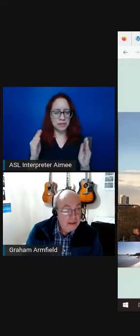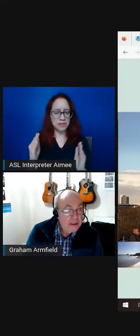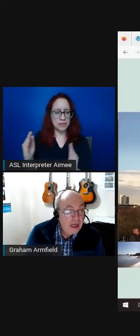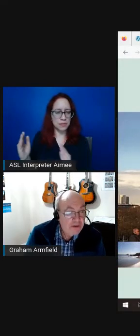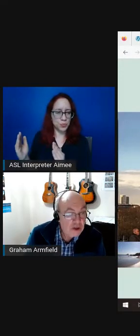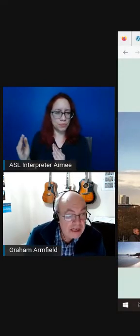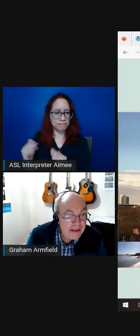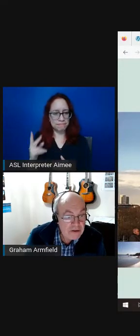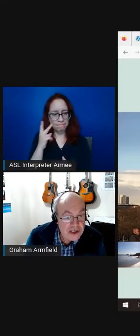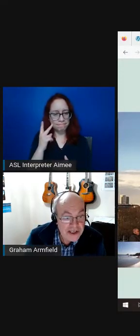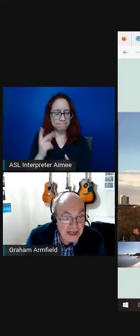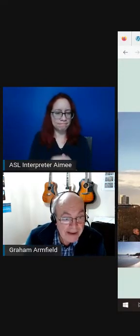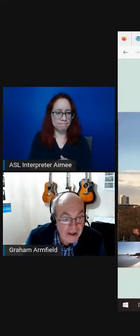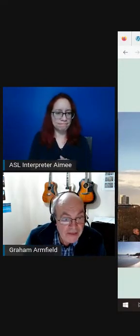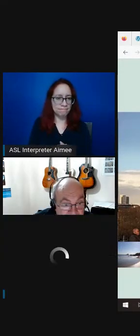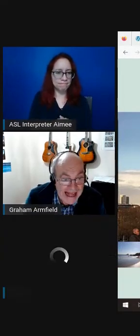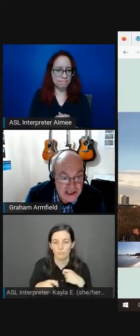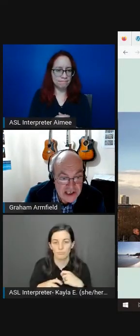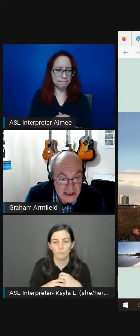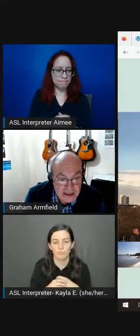I haven't got anything else to say about that.